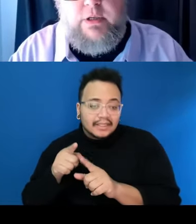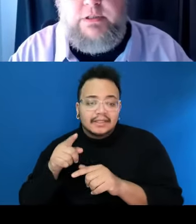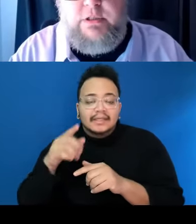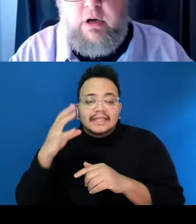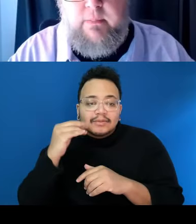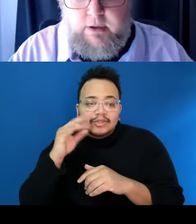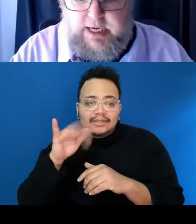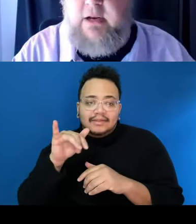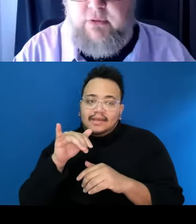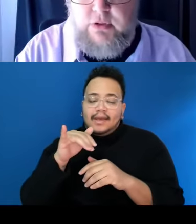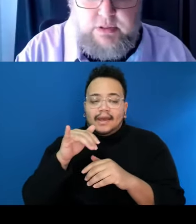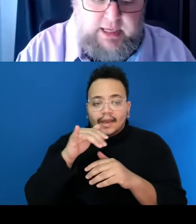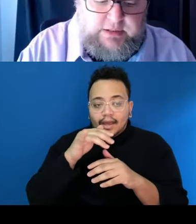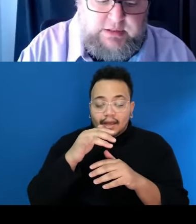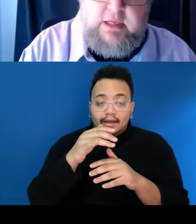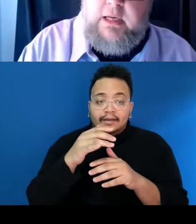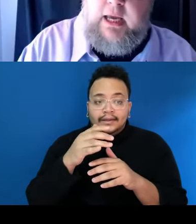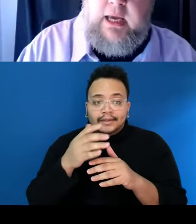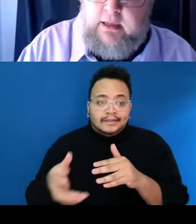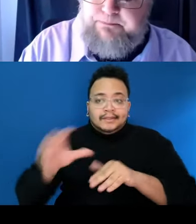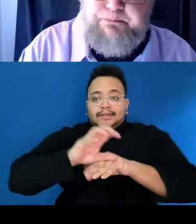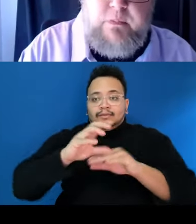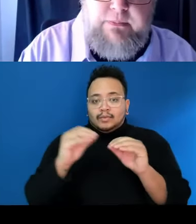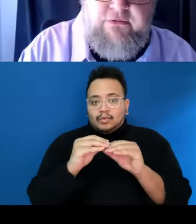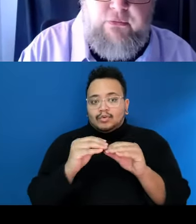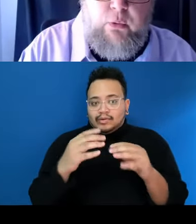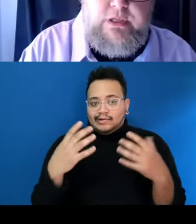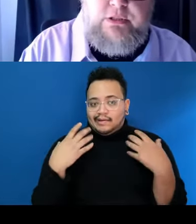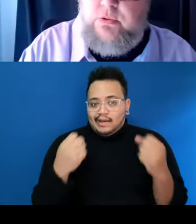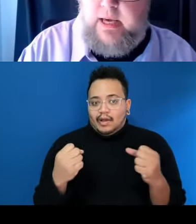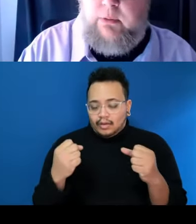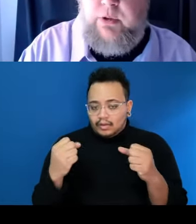And we're talk about eight of those things. And before we do that,